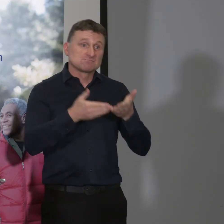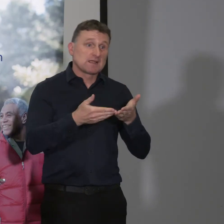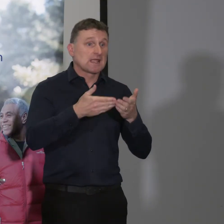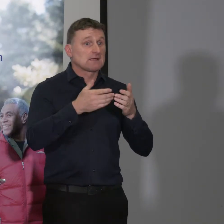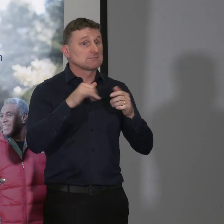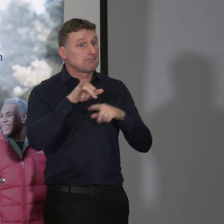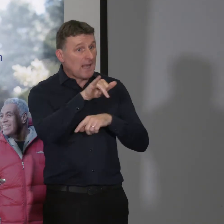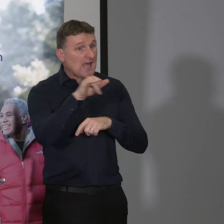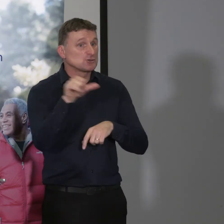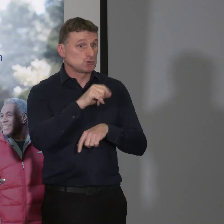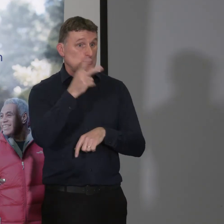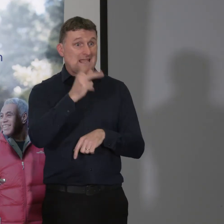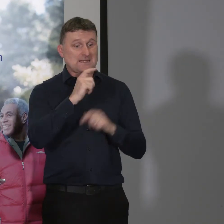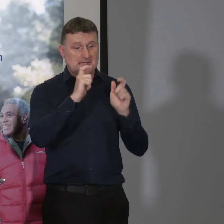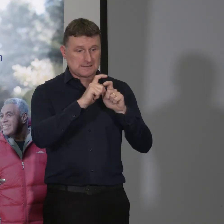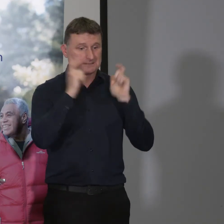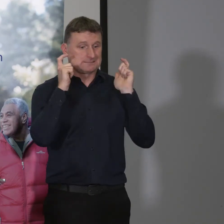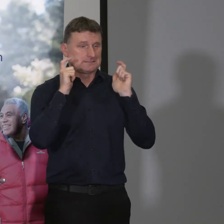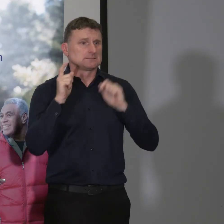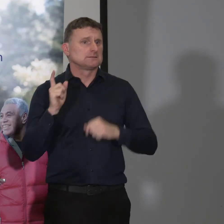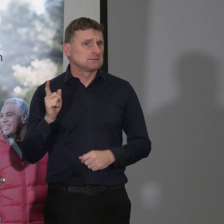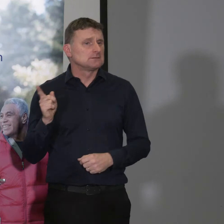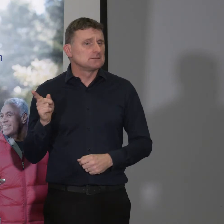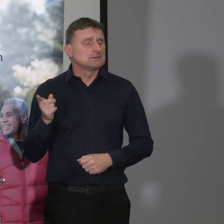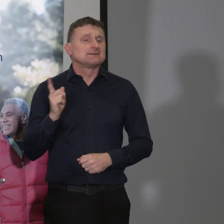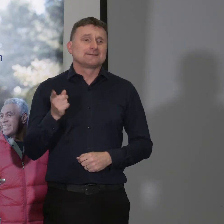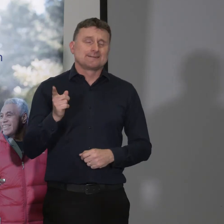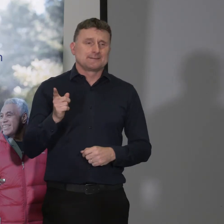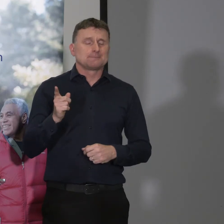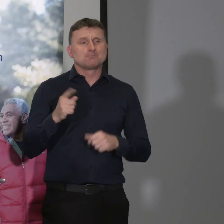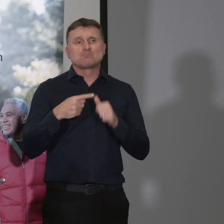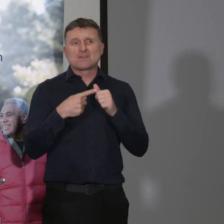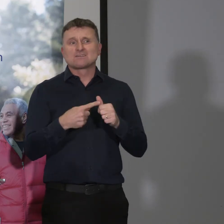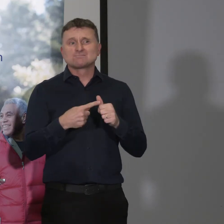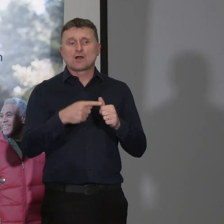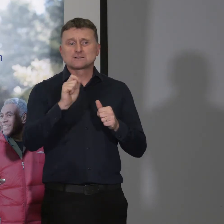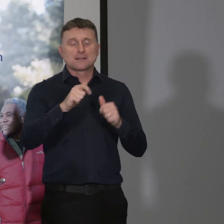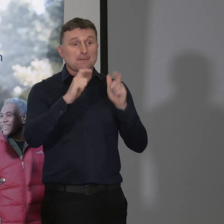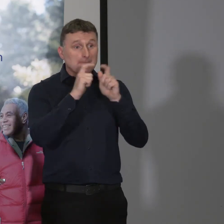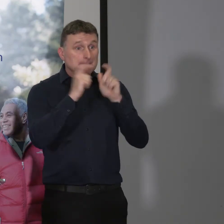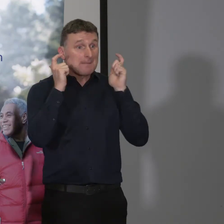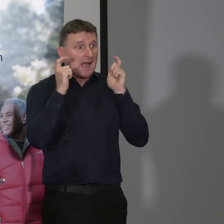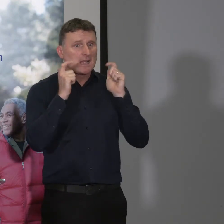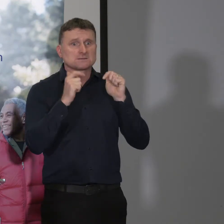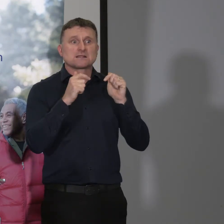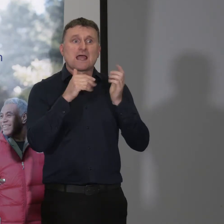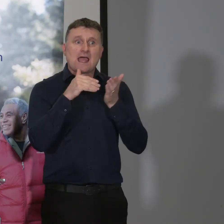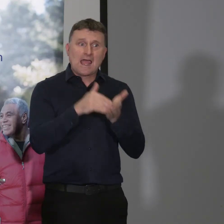the exact public transport? >> Our advice has been consistent on that and we still believe that there is good evidence that masks